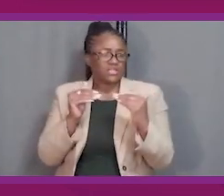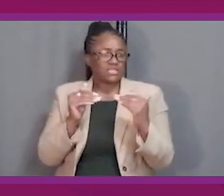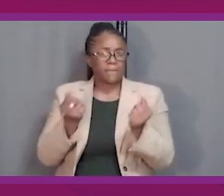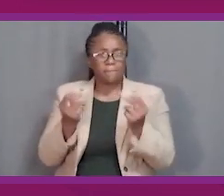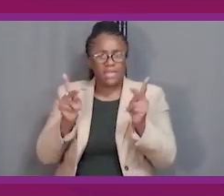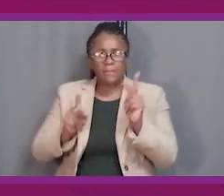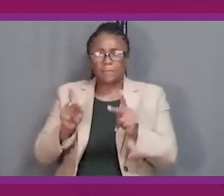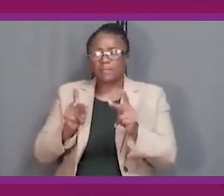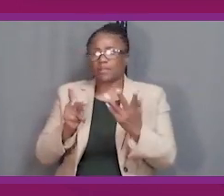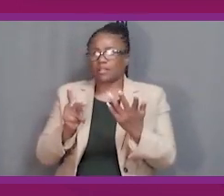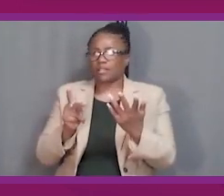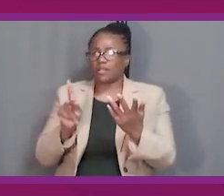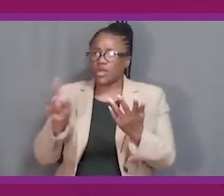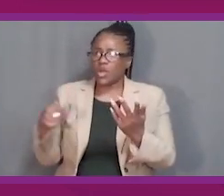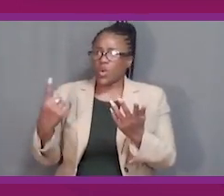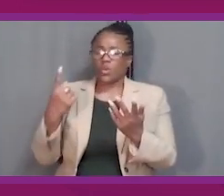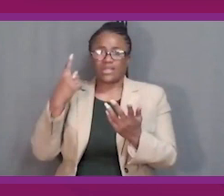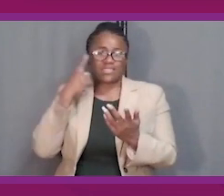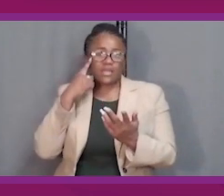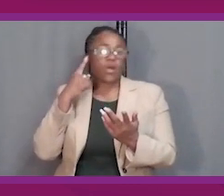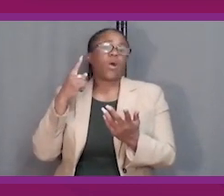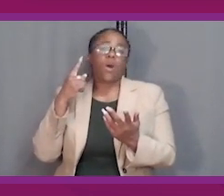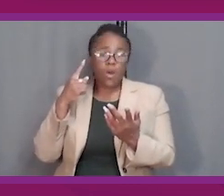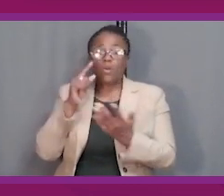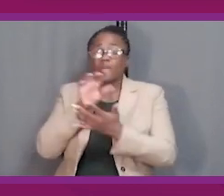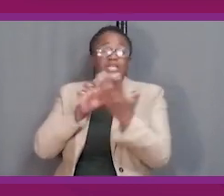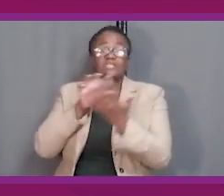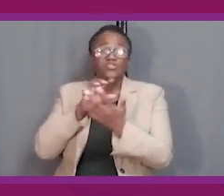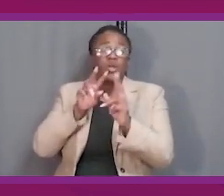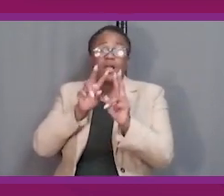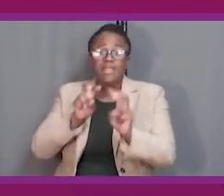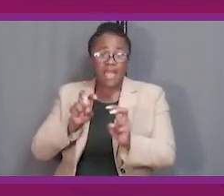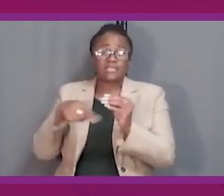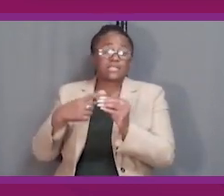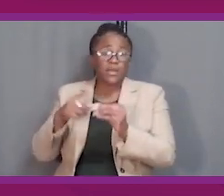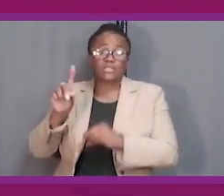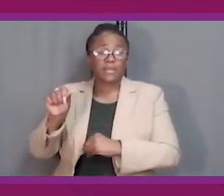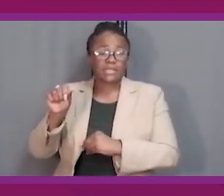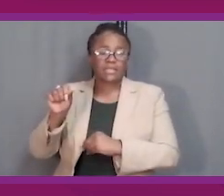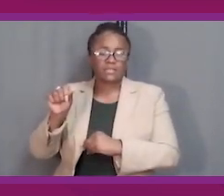disability." But disability justice is beyond that, it is saying, "We want liberation and